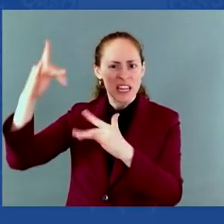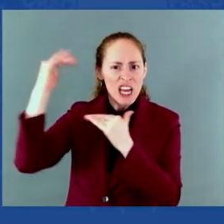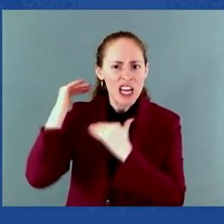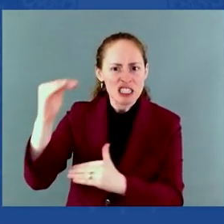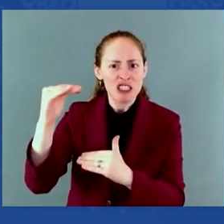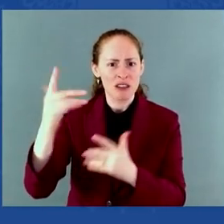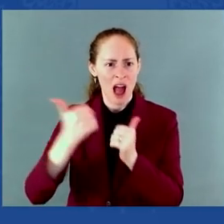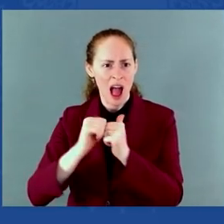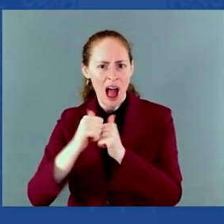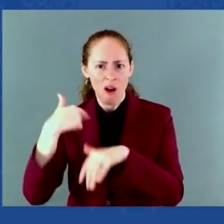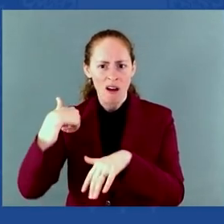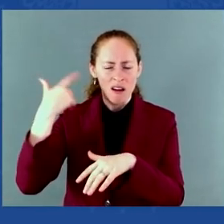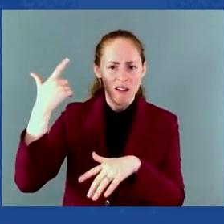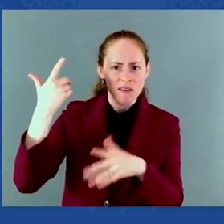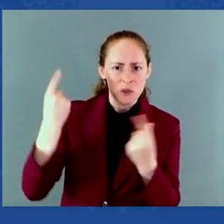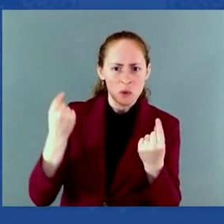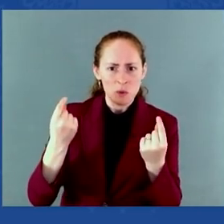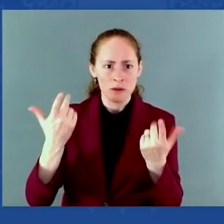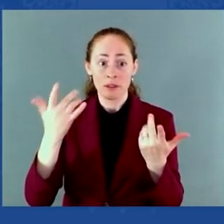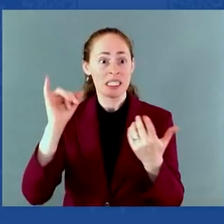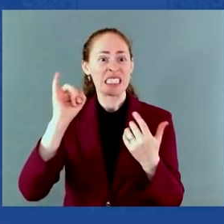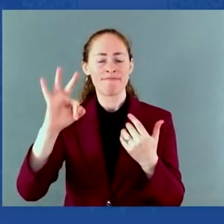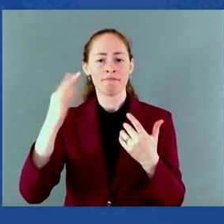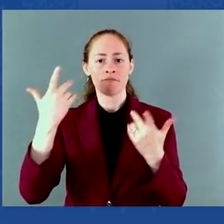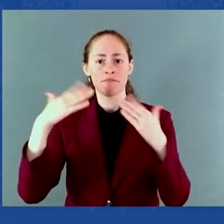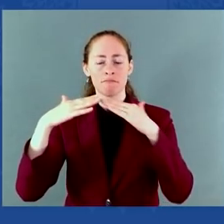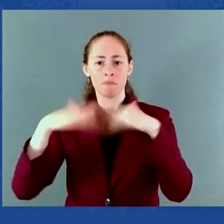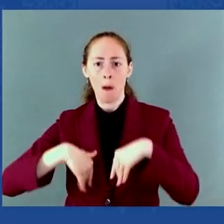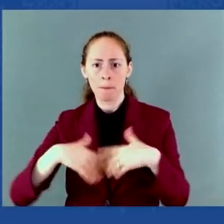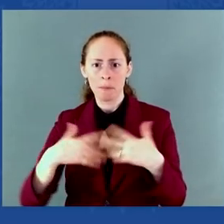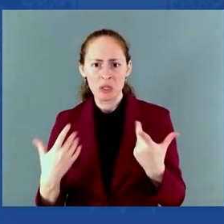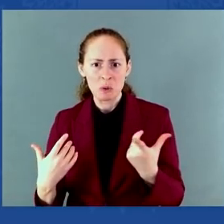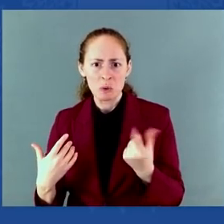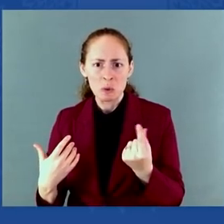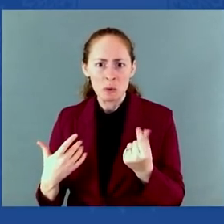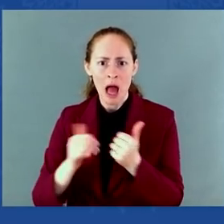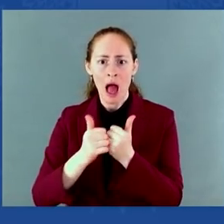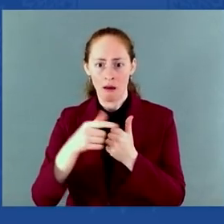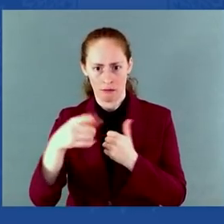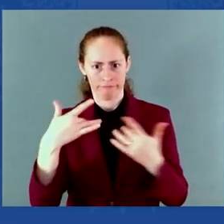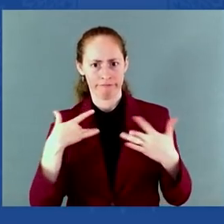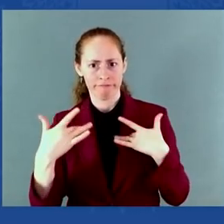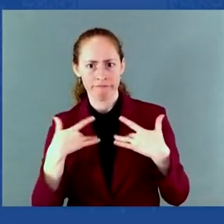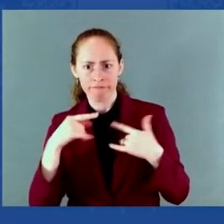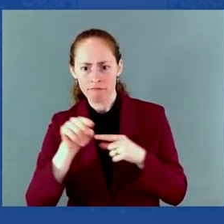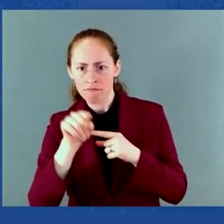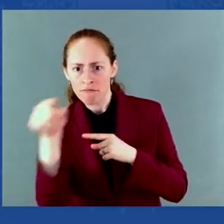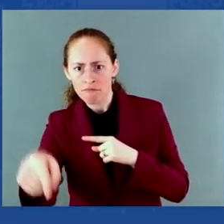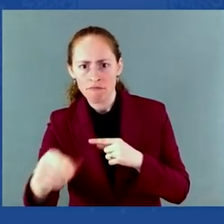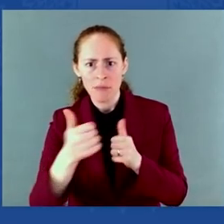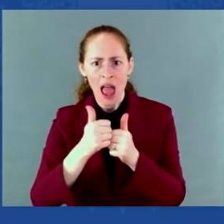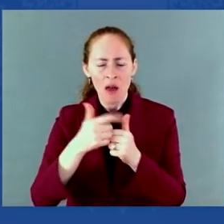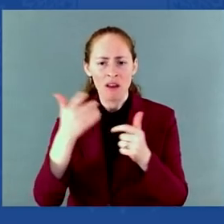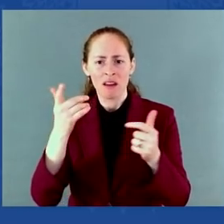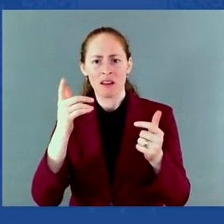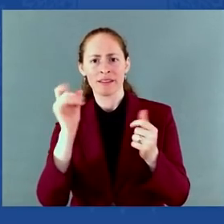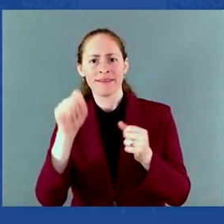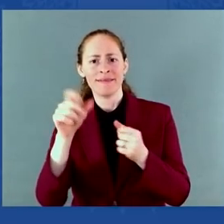and there's a fire on the other side? It's going to takes 10 miles longer to get to the fire. People can die. I mean, this is real.